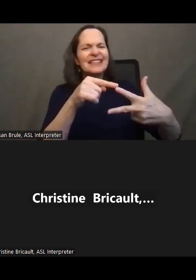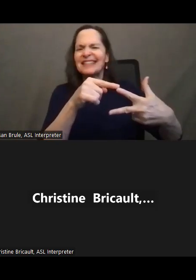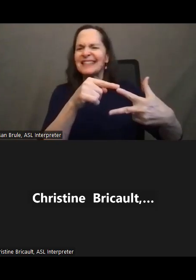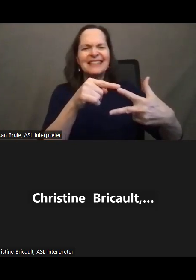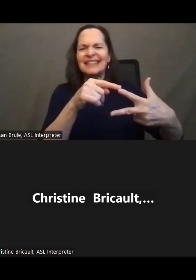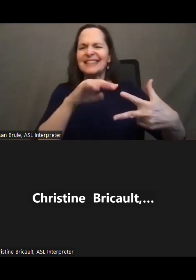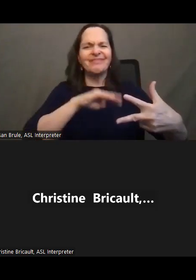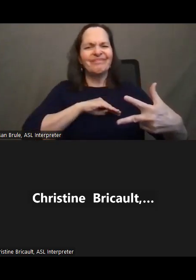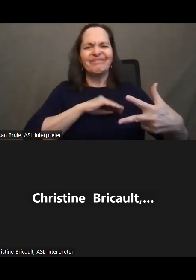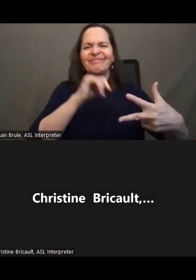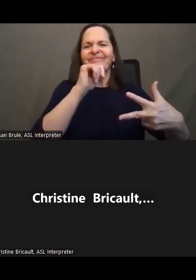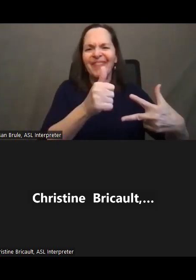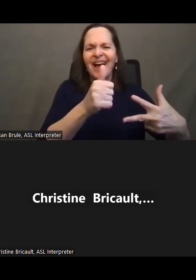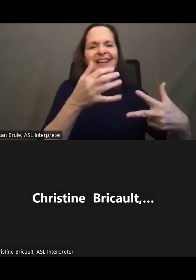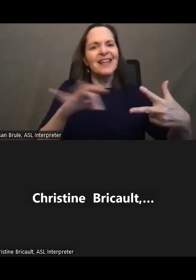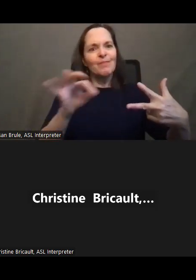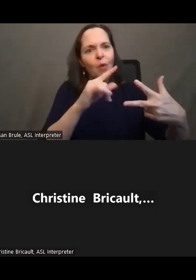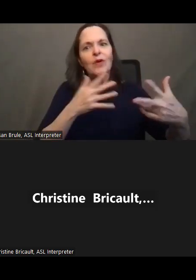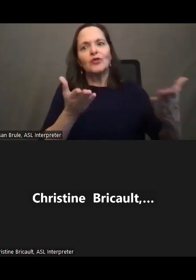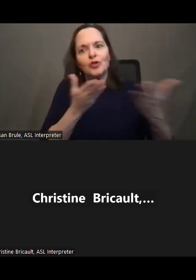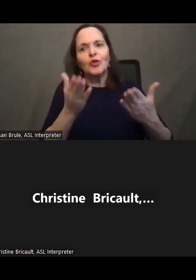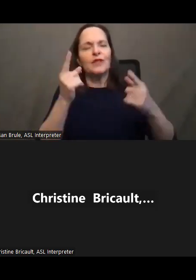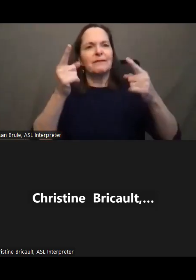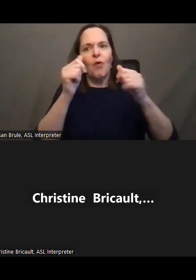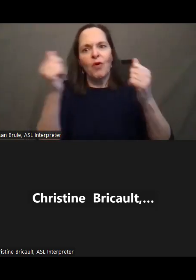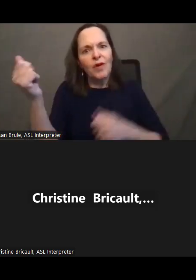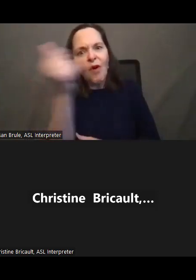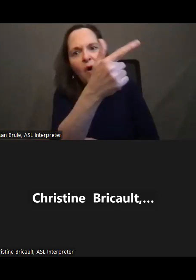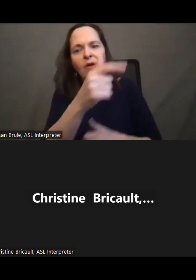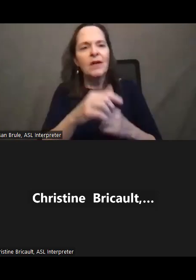to the greatest number of people, and to the greatest amount of protection.